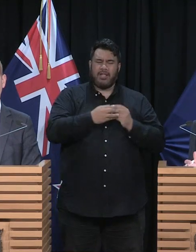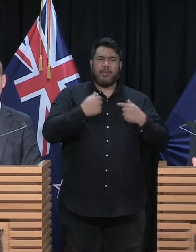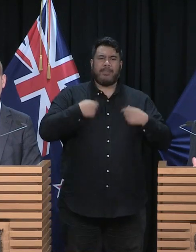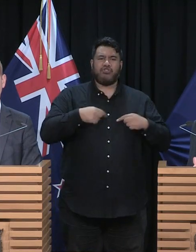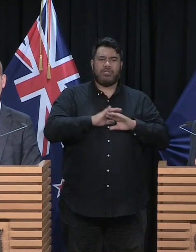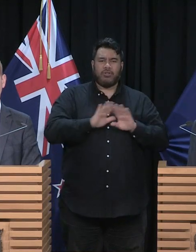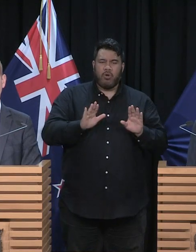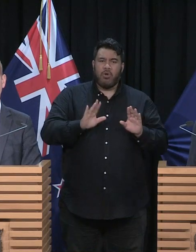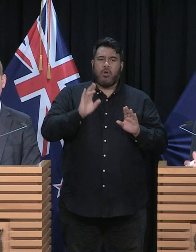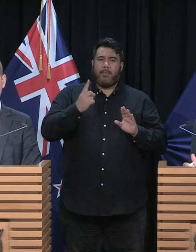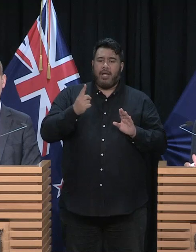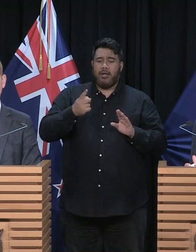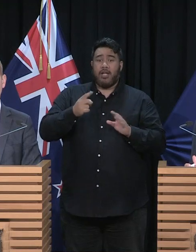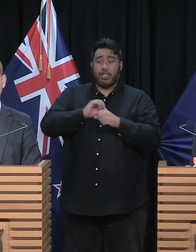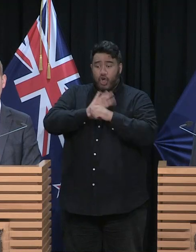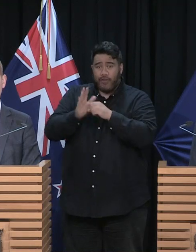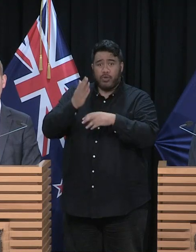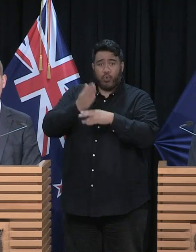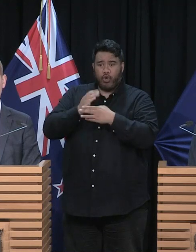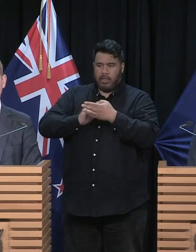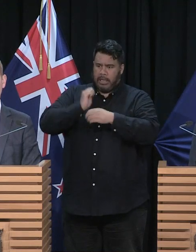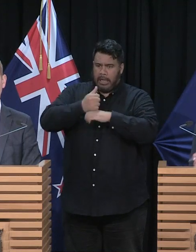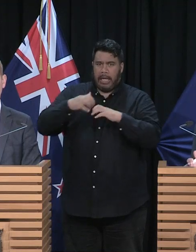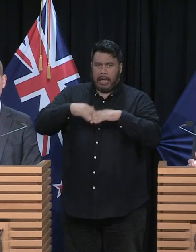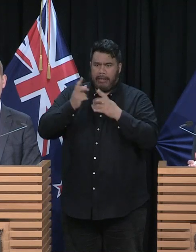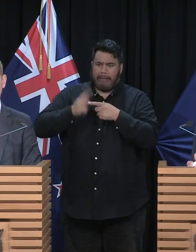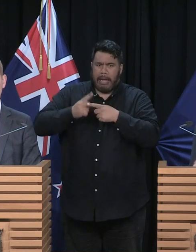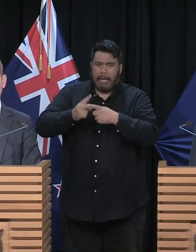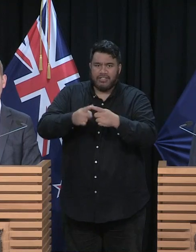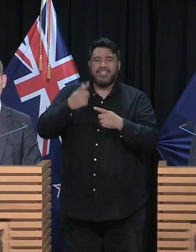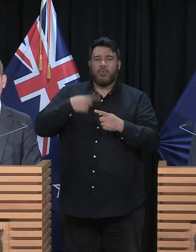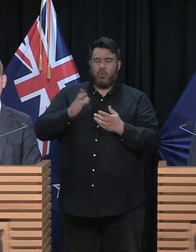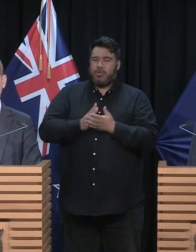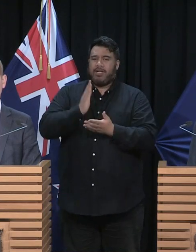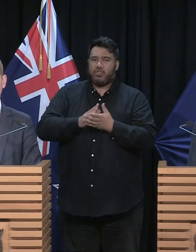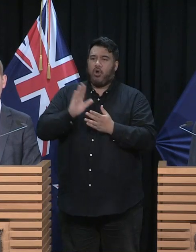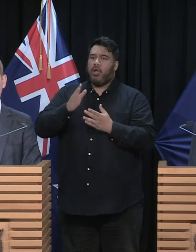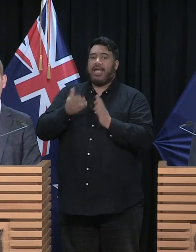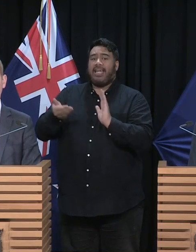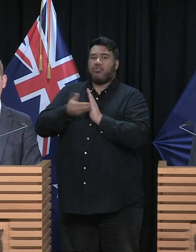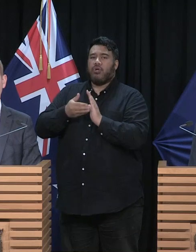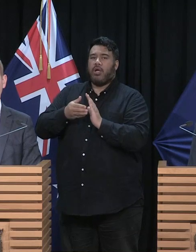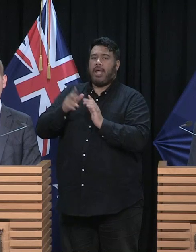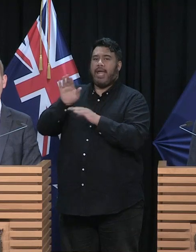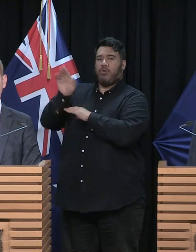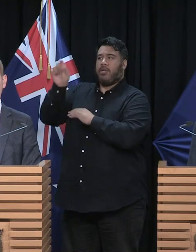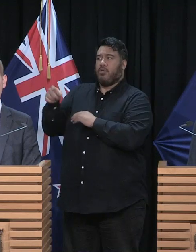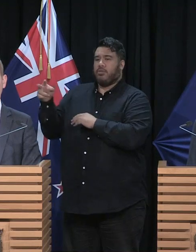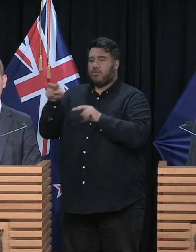Ministry. It's specifically looking at - given that a lot of the COVID activity was set up and executed at pace - it's